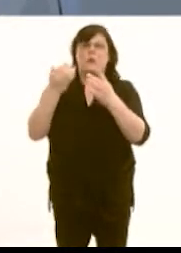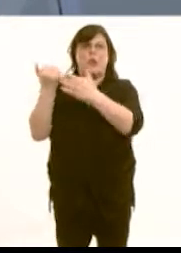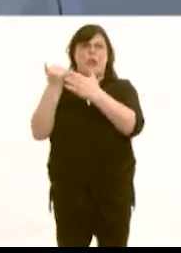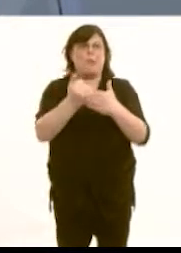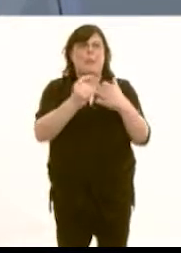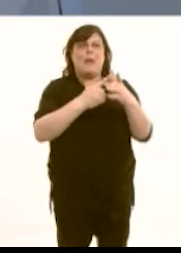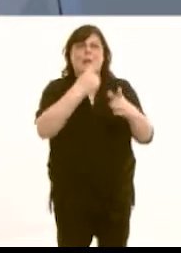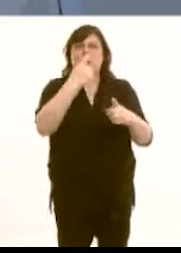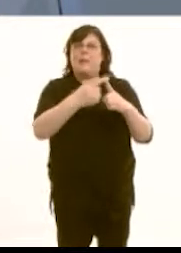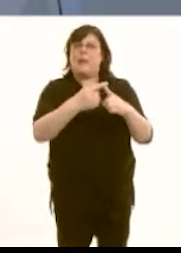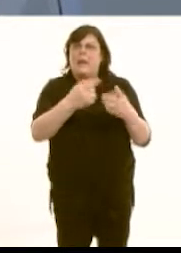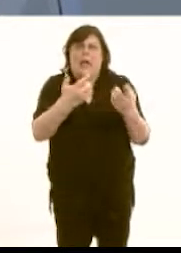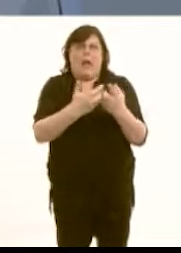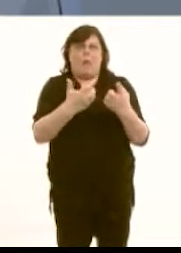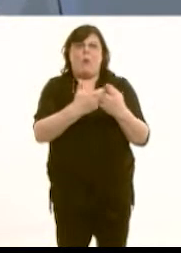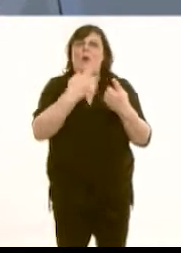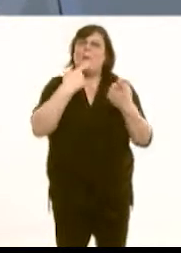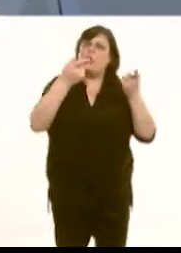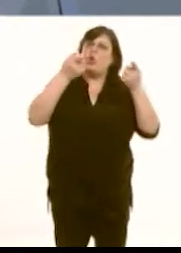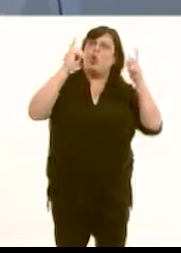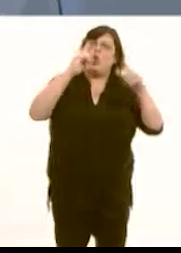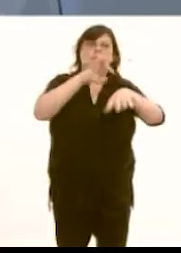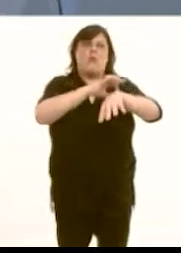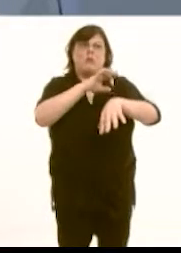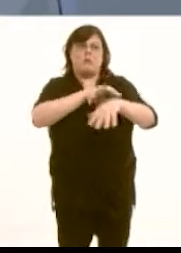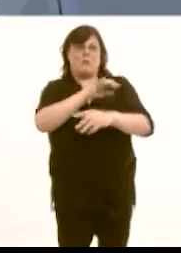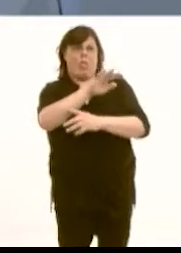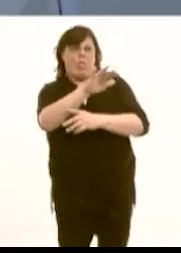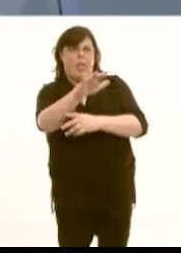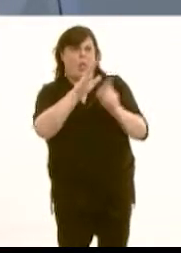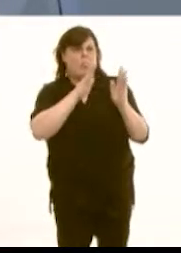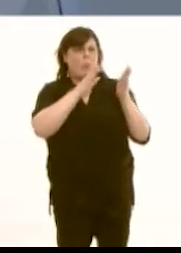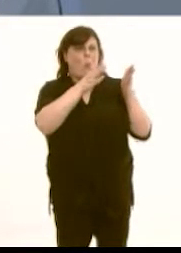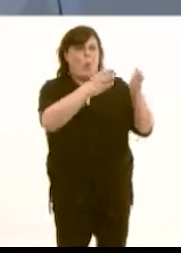would be to put consultants on the wards to make sure that there is consultant cover.